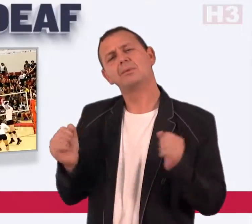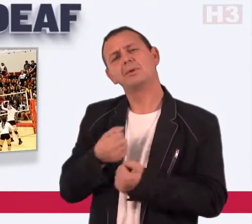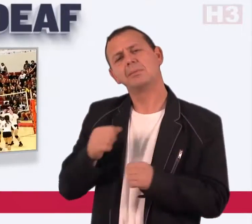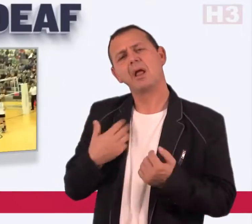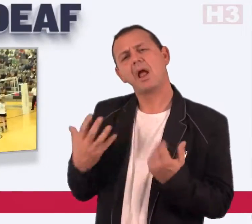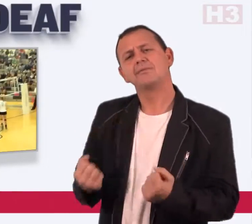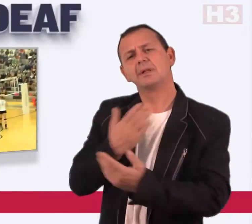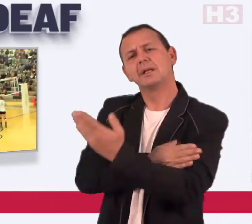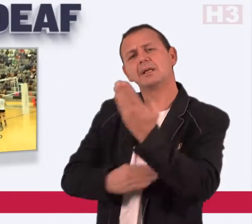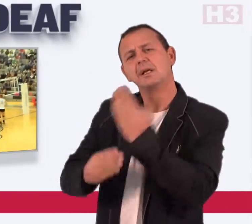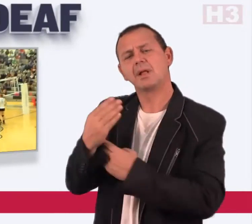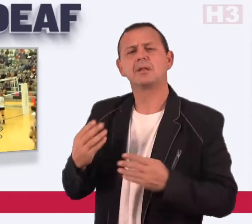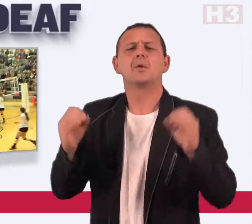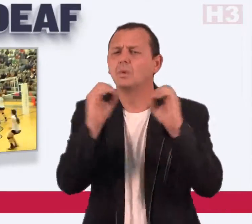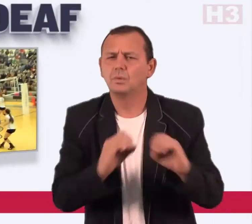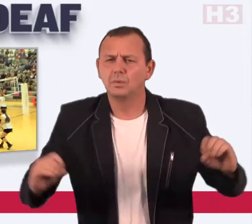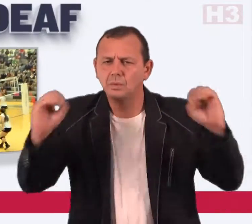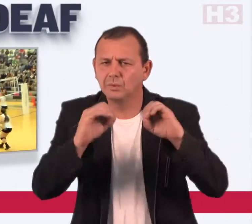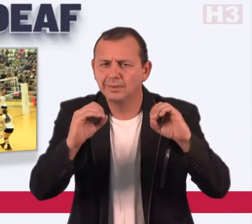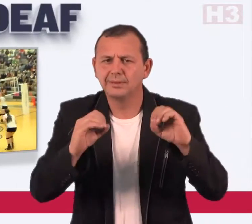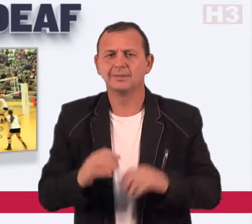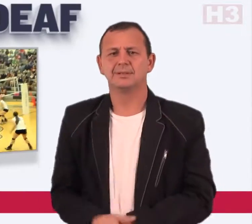because she never viewed it as a disability.